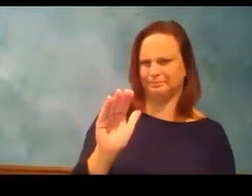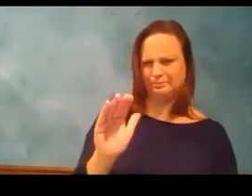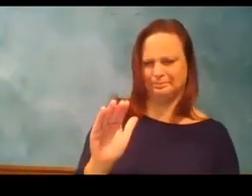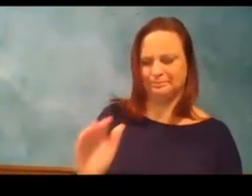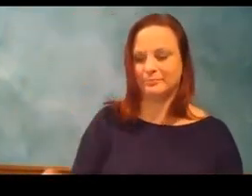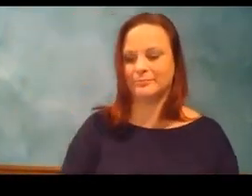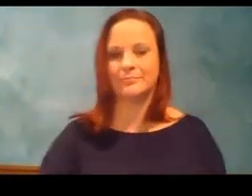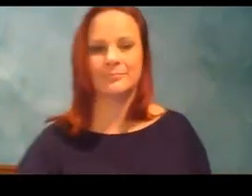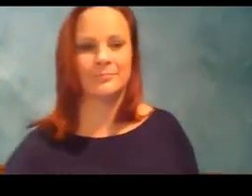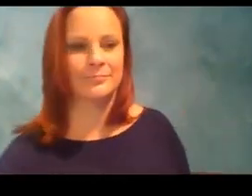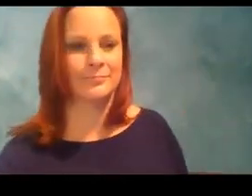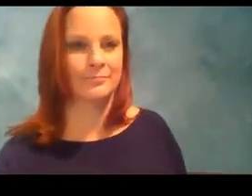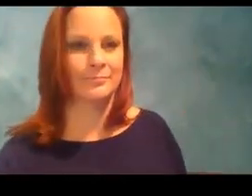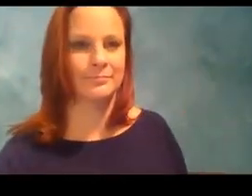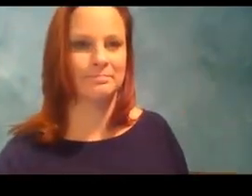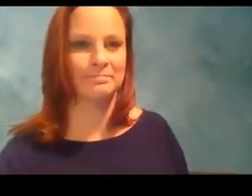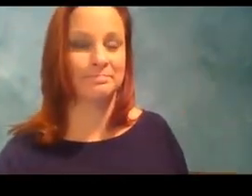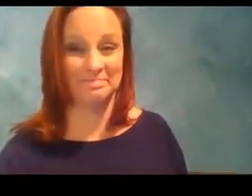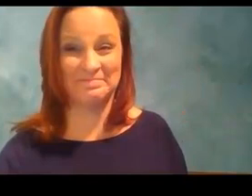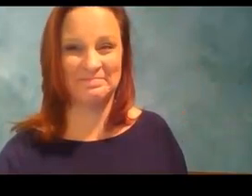to make DON'T-KNOW.